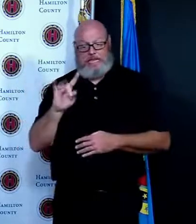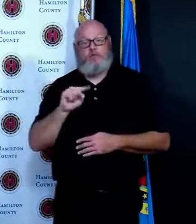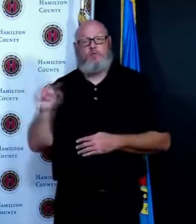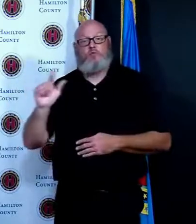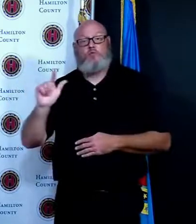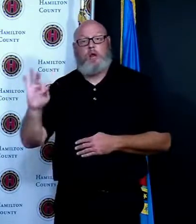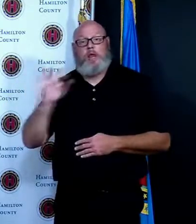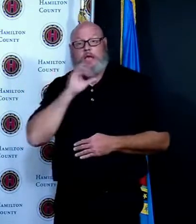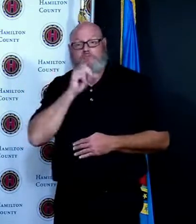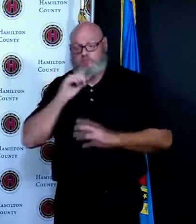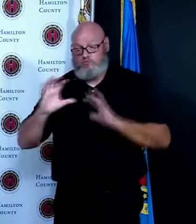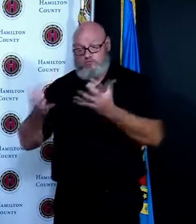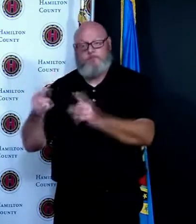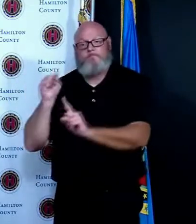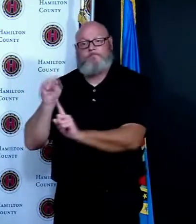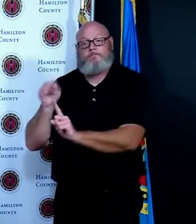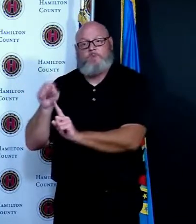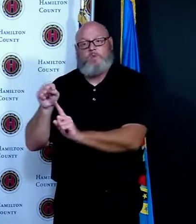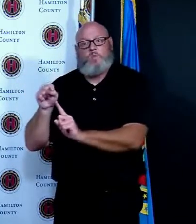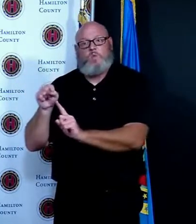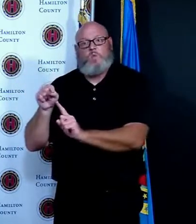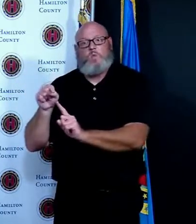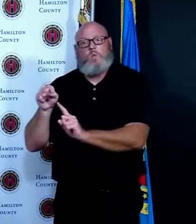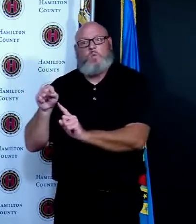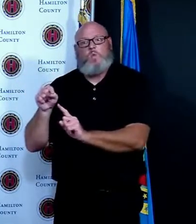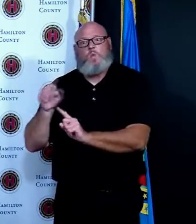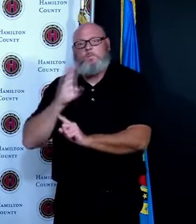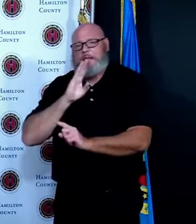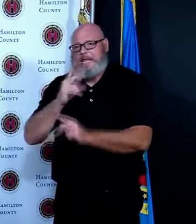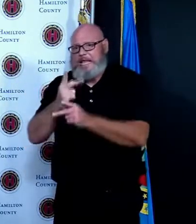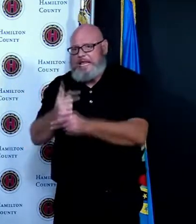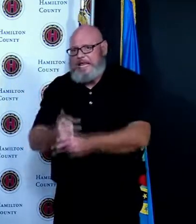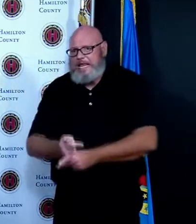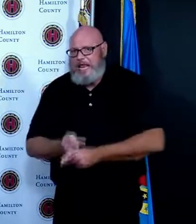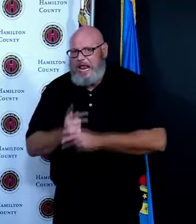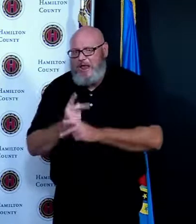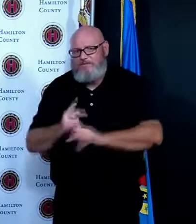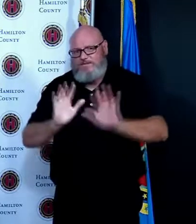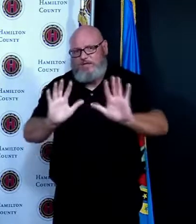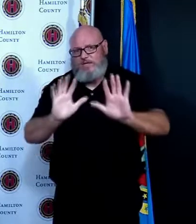it's super important that you're extra careful right now while you might not experience the